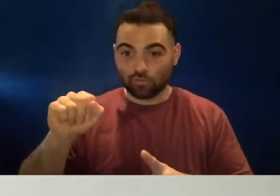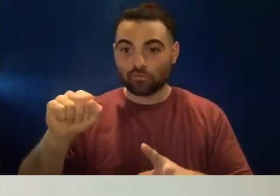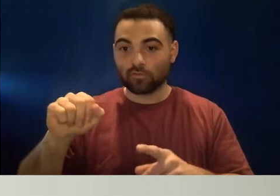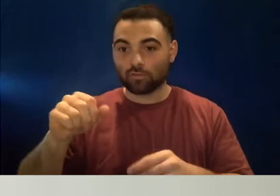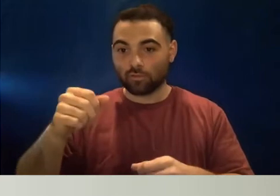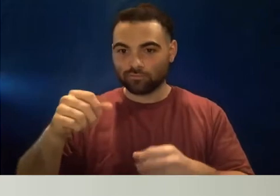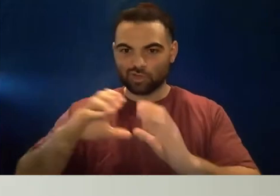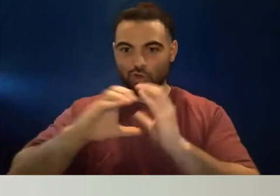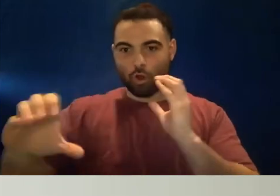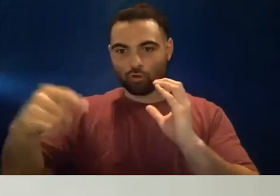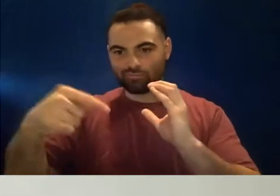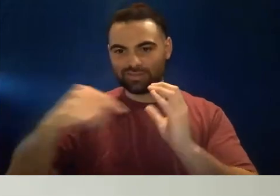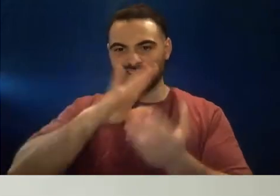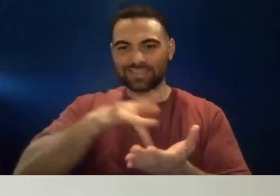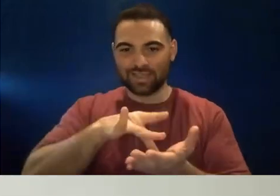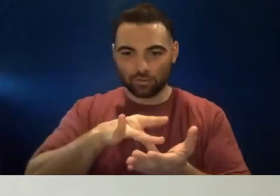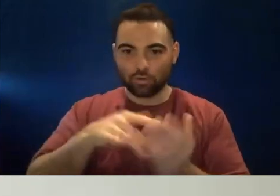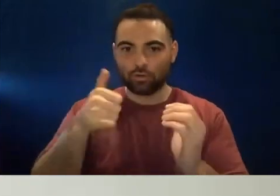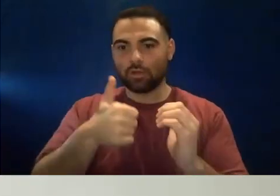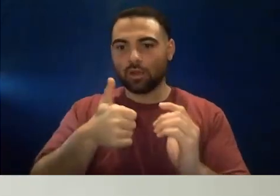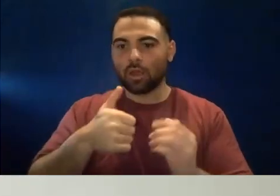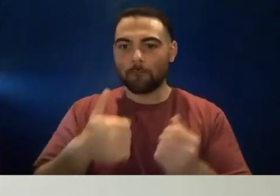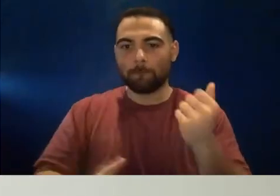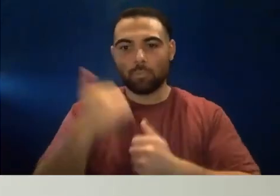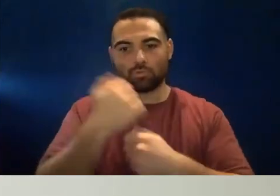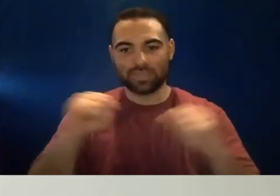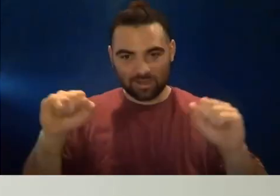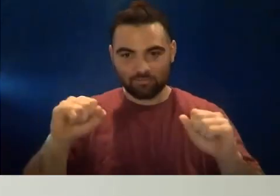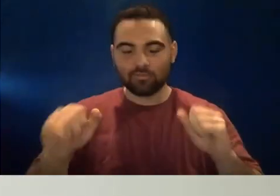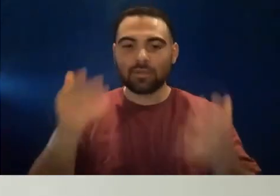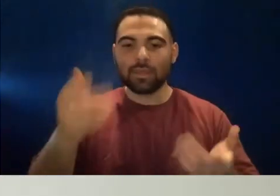and it's most safe to board there. That's where they may modify the platform